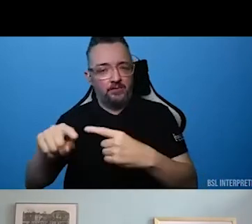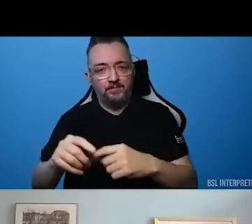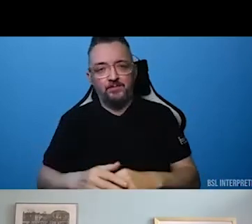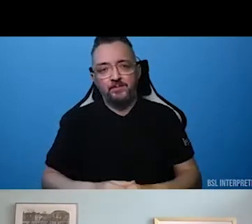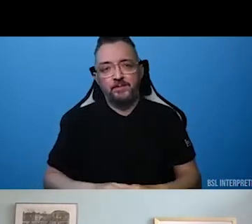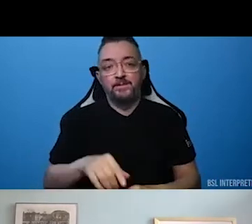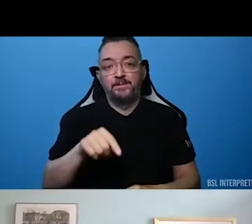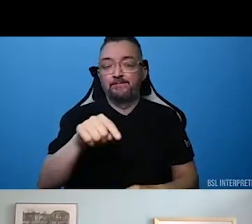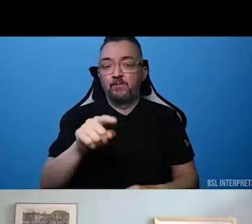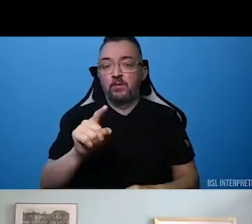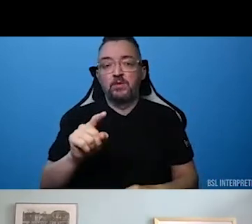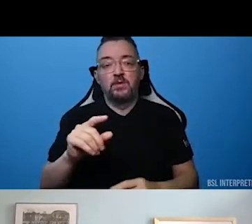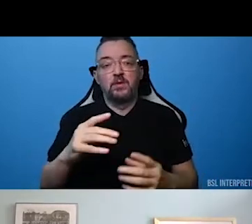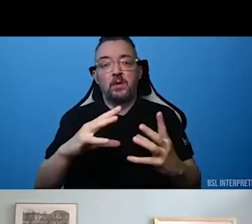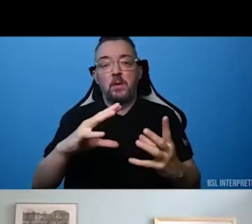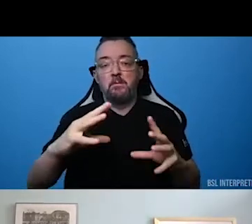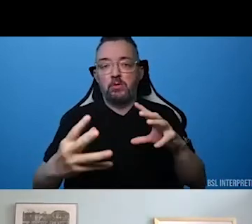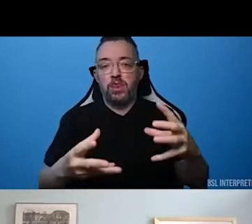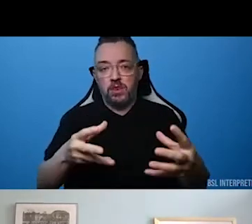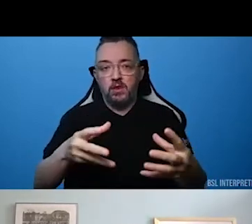This is the model canon gun,